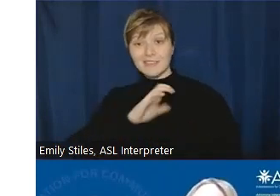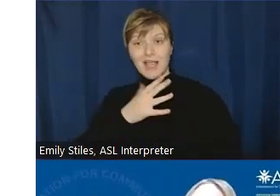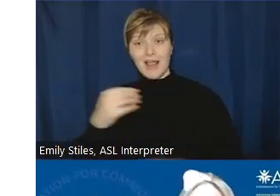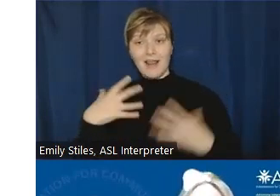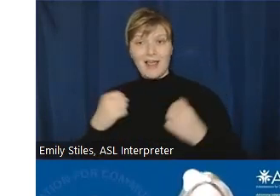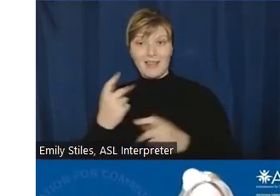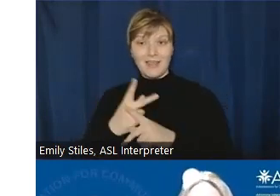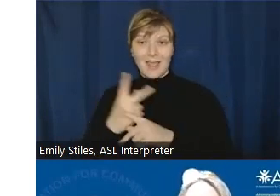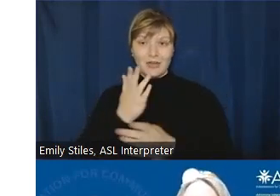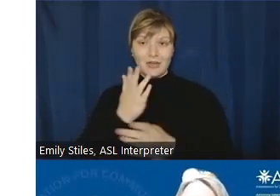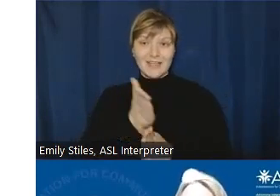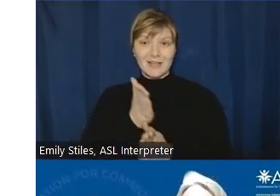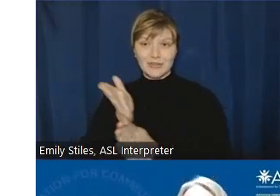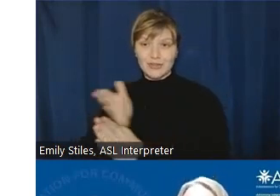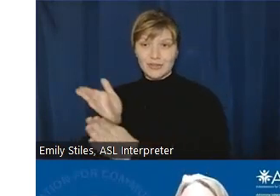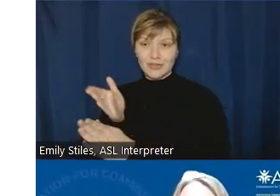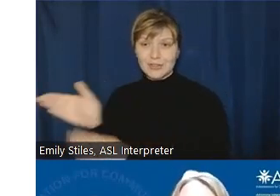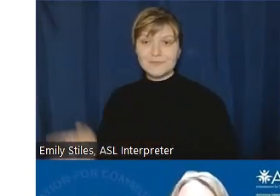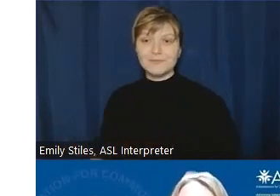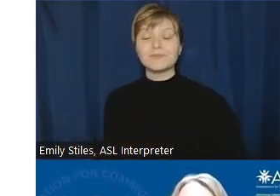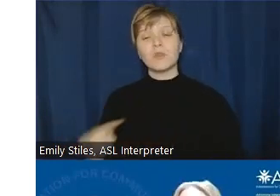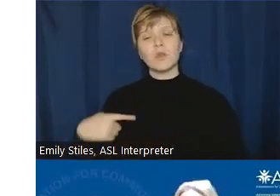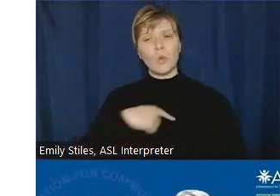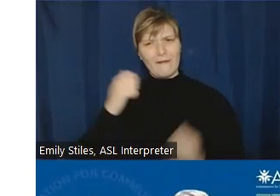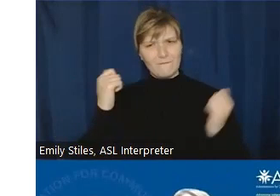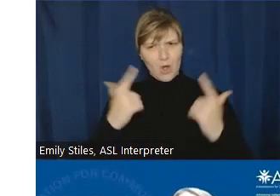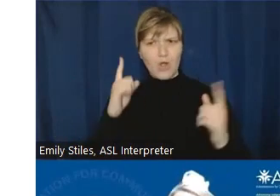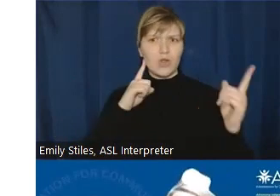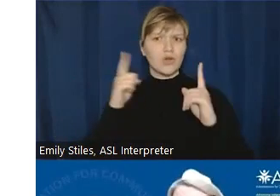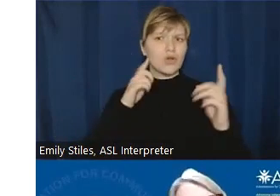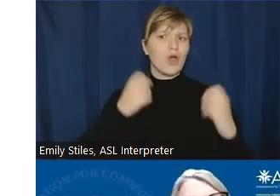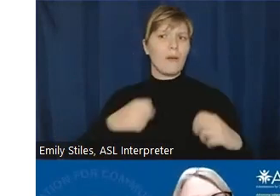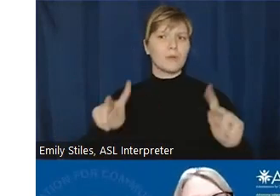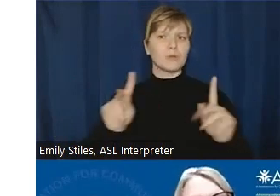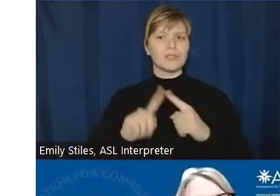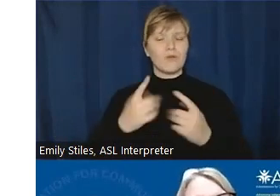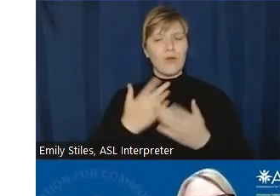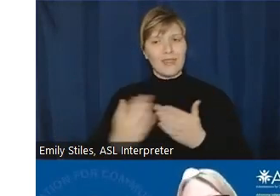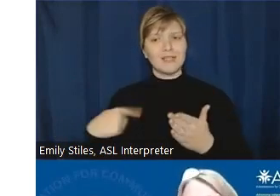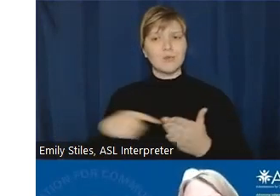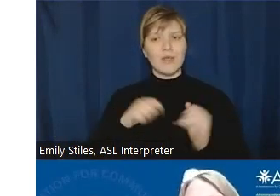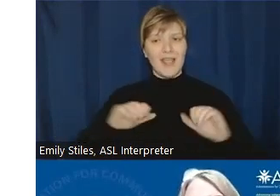We have all heard opportunities on things we can act on, so we want to